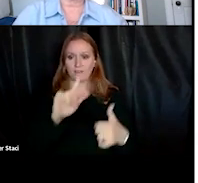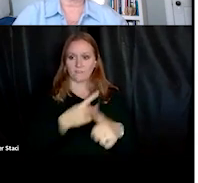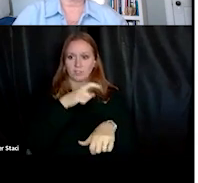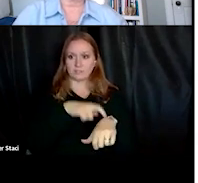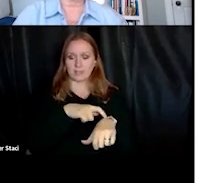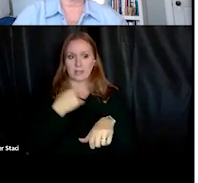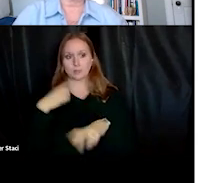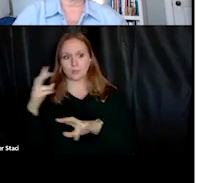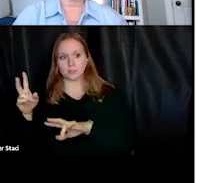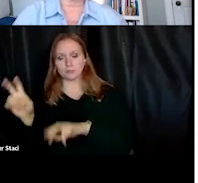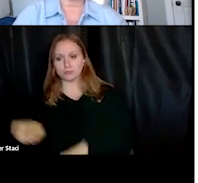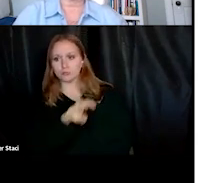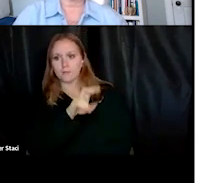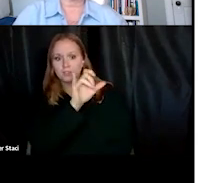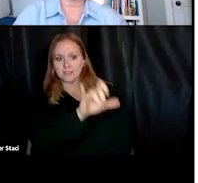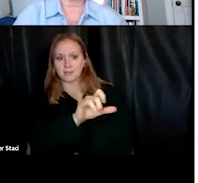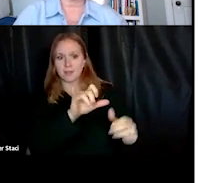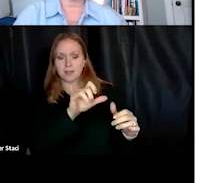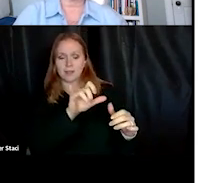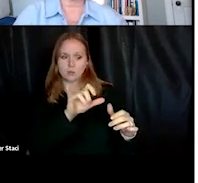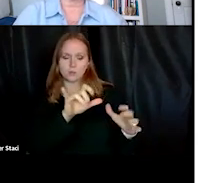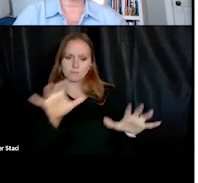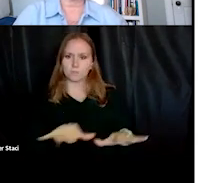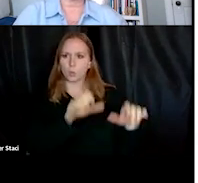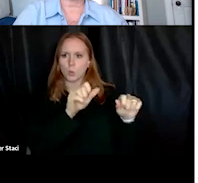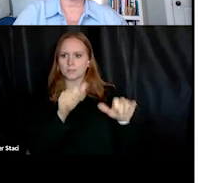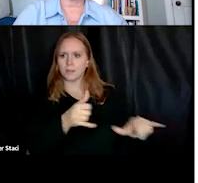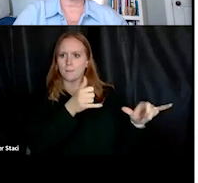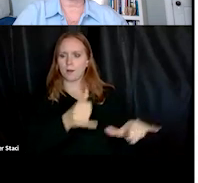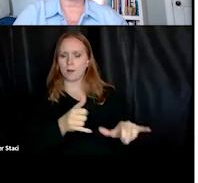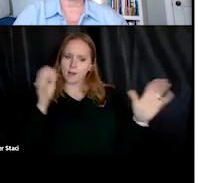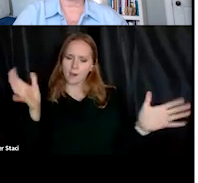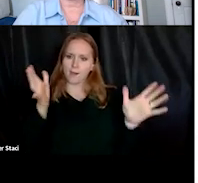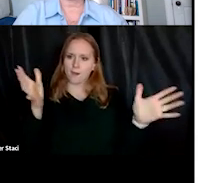and host a kickoff party to really build the buy-in around SOAR locally